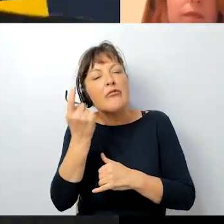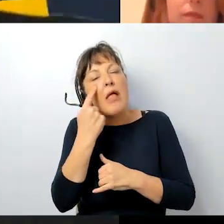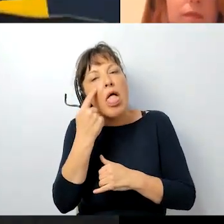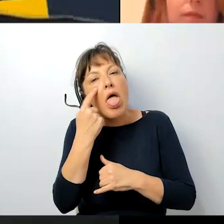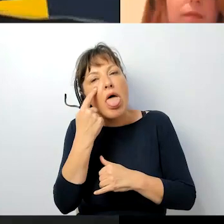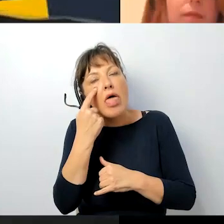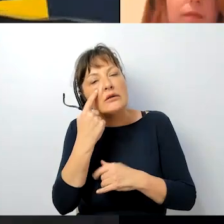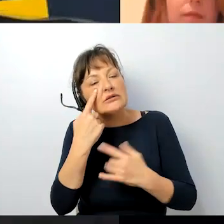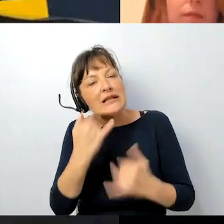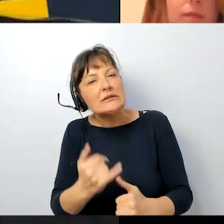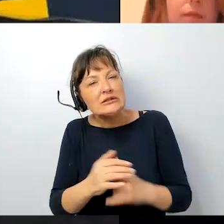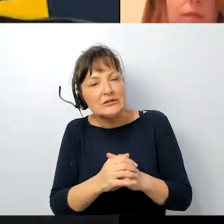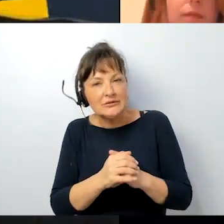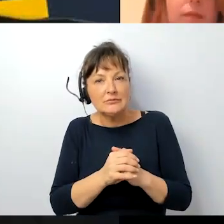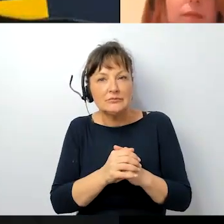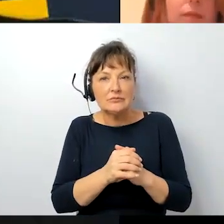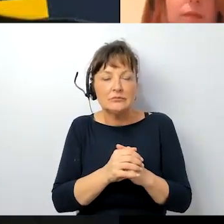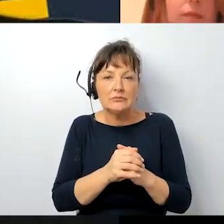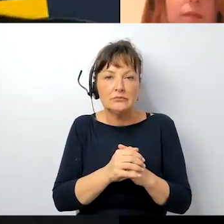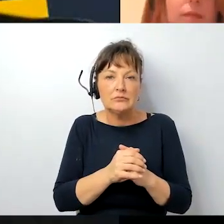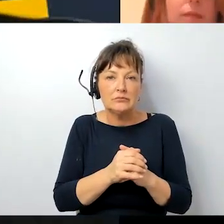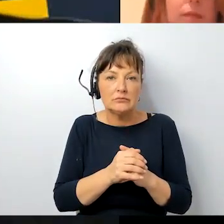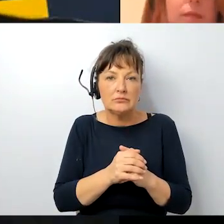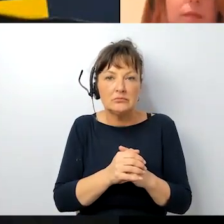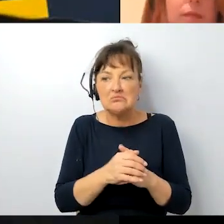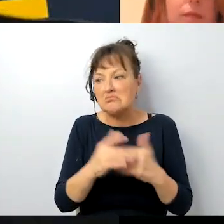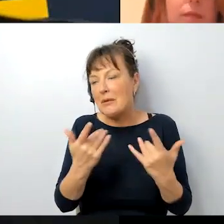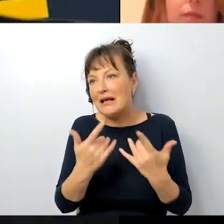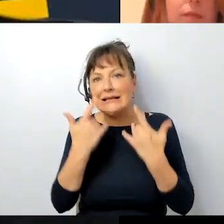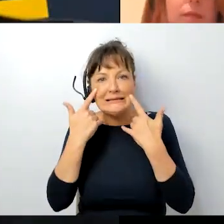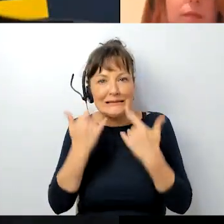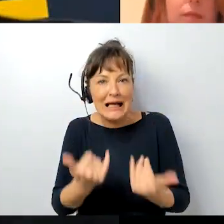do a brief interview with those candidates and they may give them some testing,